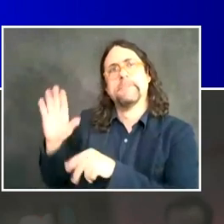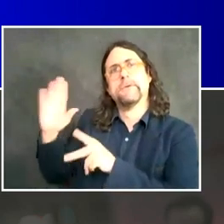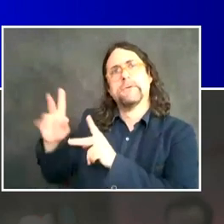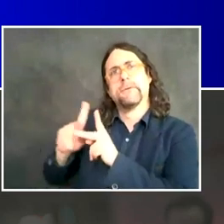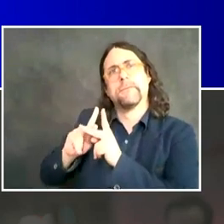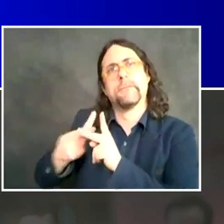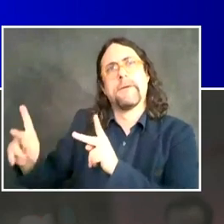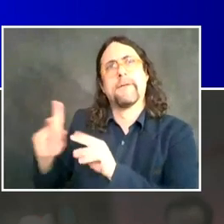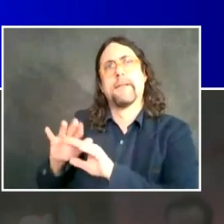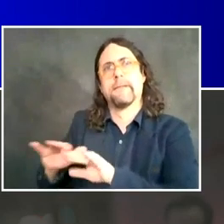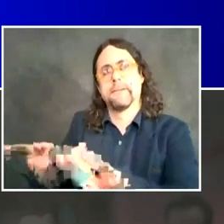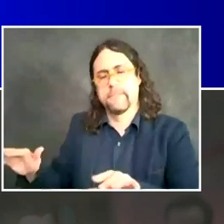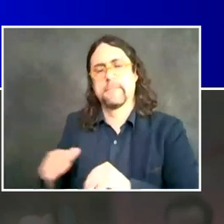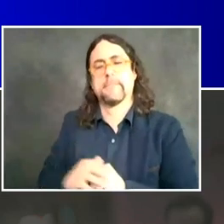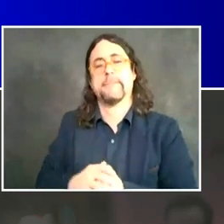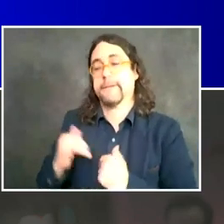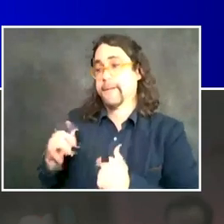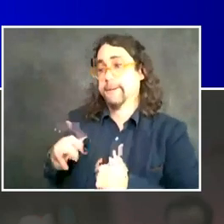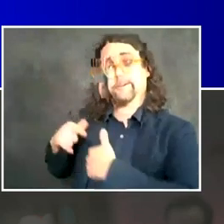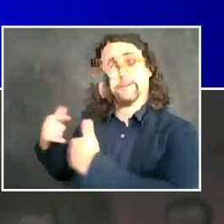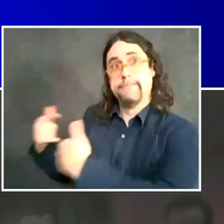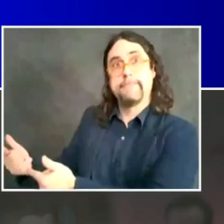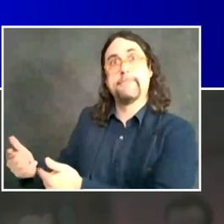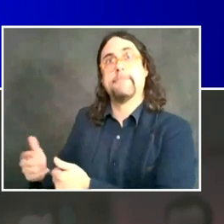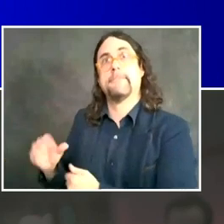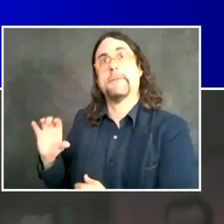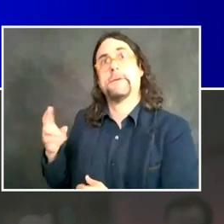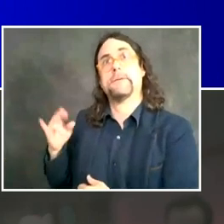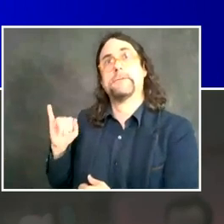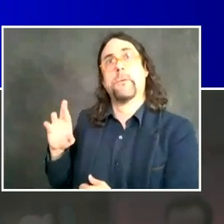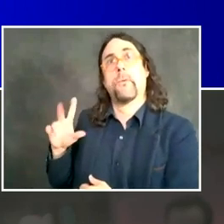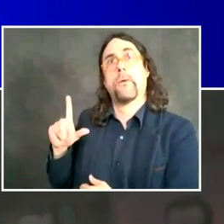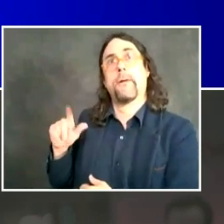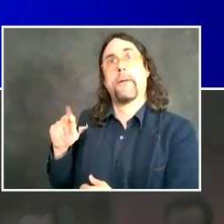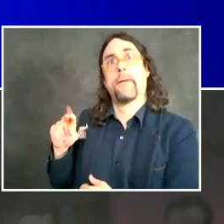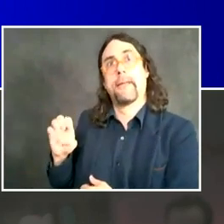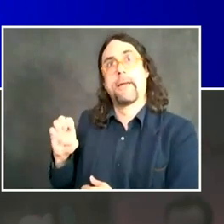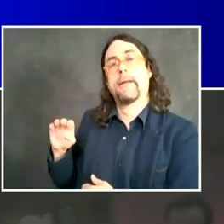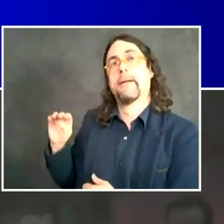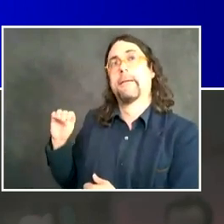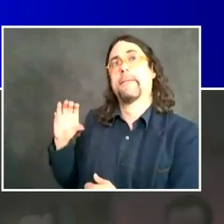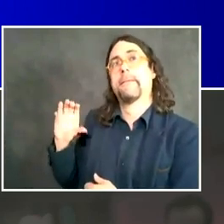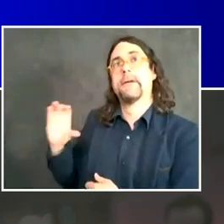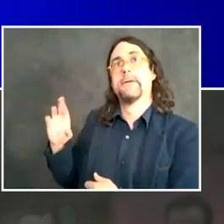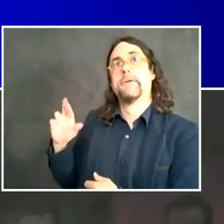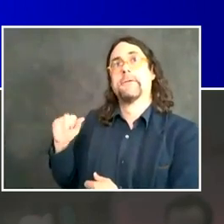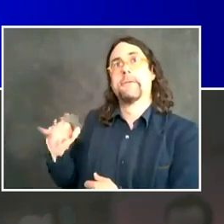FURTHER. SO, NOW, I TURN TO THE FIRST LADY, CHIRLANE McCRAY.